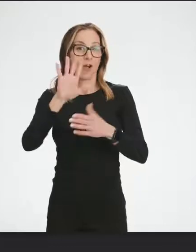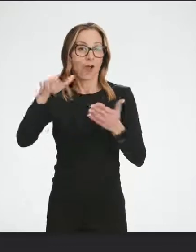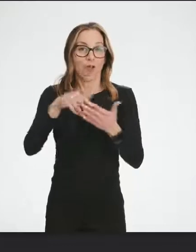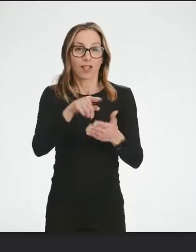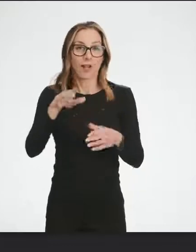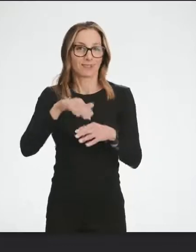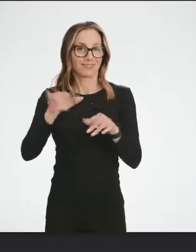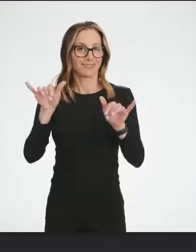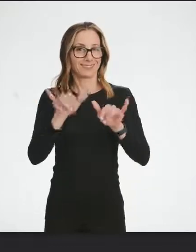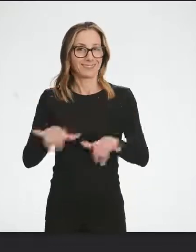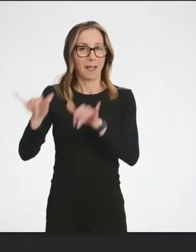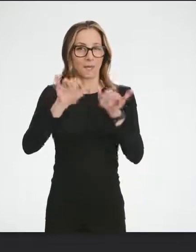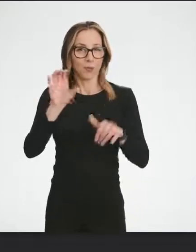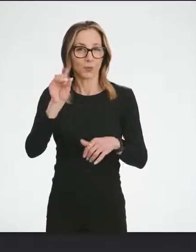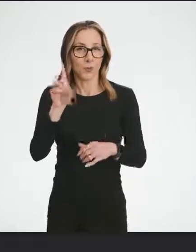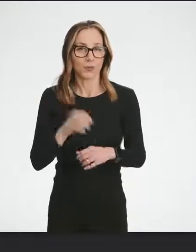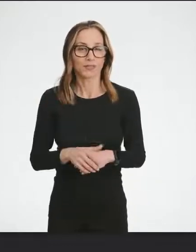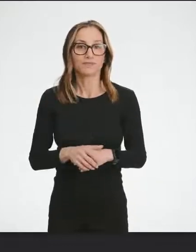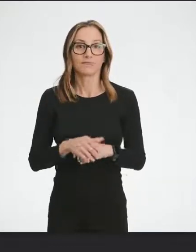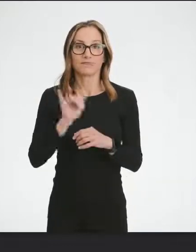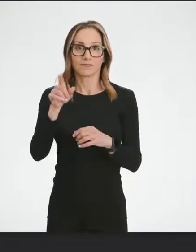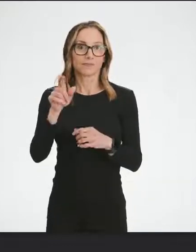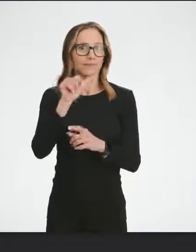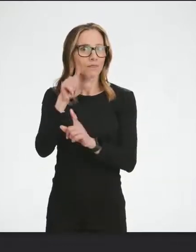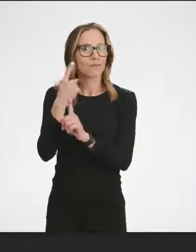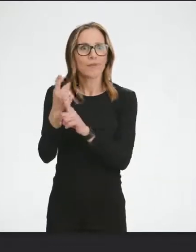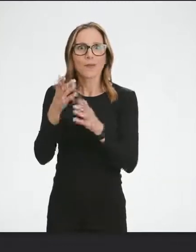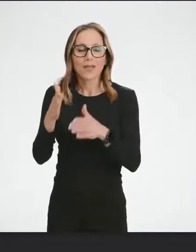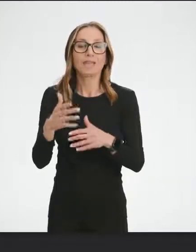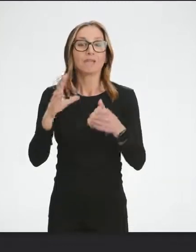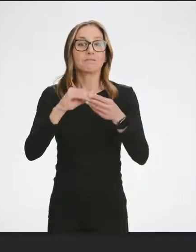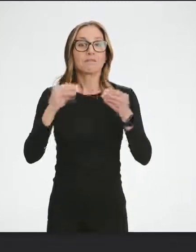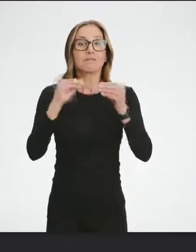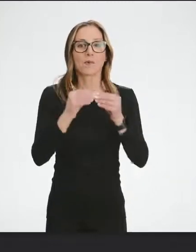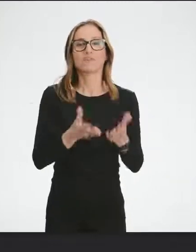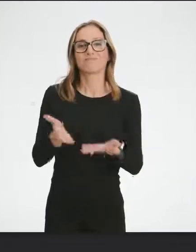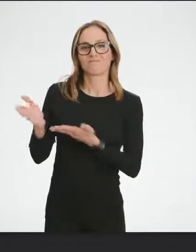But this isn't the only way we've brought the power of WidgetKit to the Lock Screen. Here's Matt to tell you more.